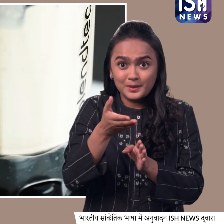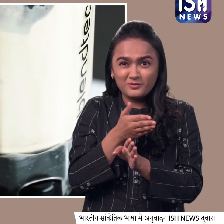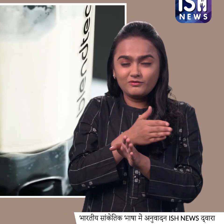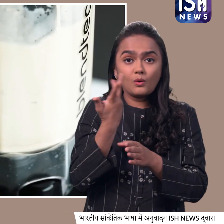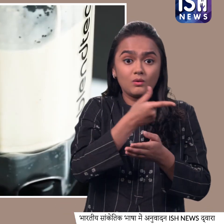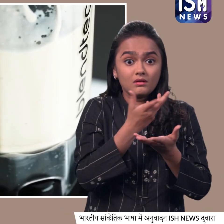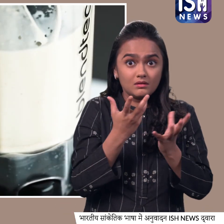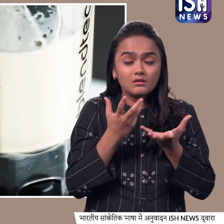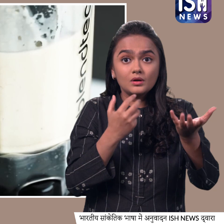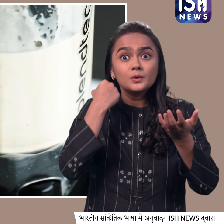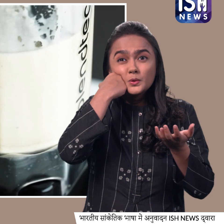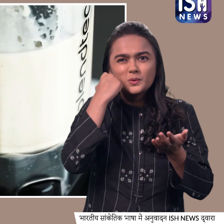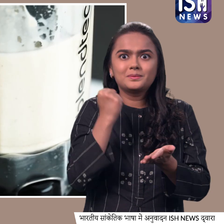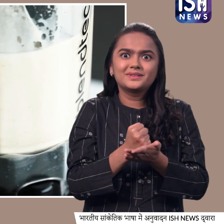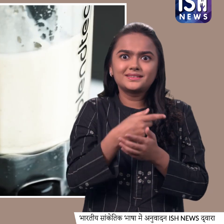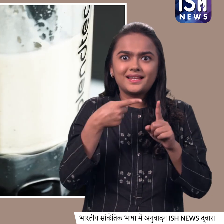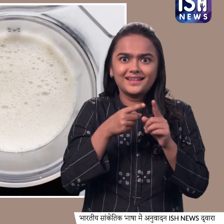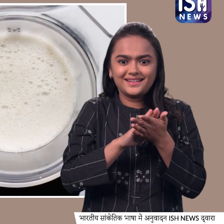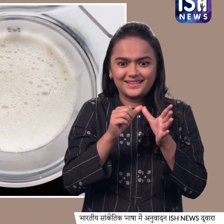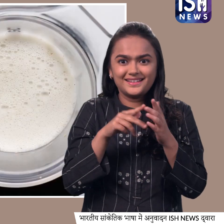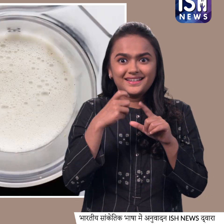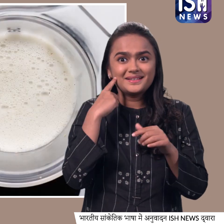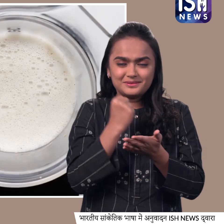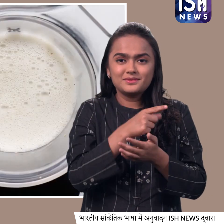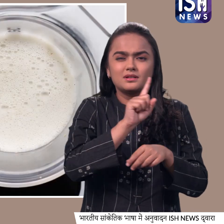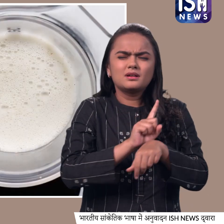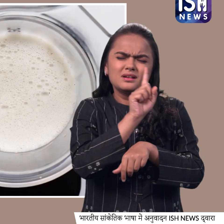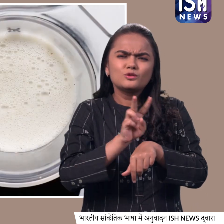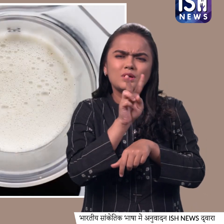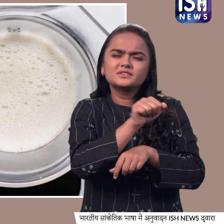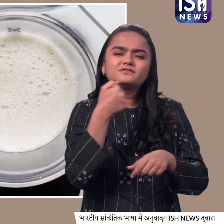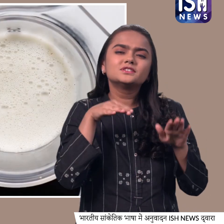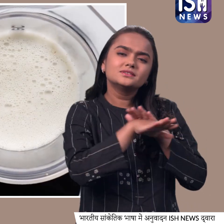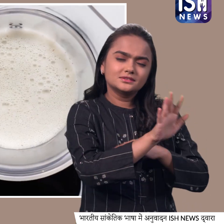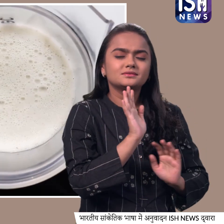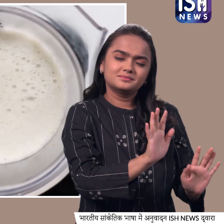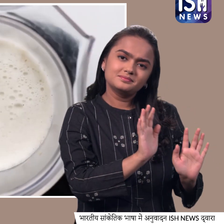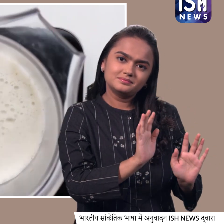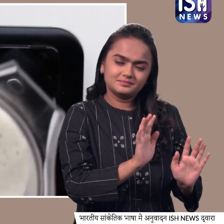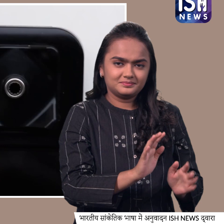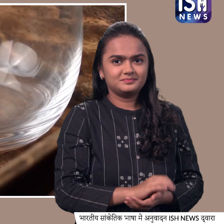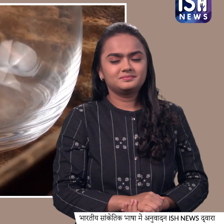It is necessary to cool the thandai before serving. Keep it in the fridge for 1 - 2 hours.